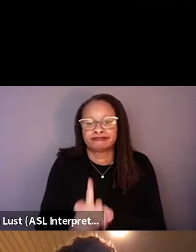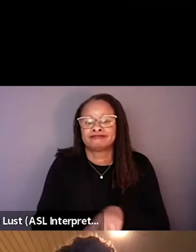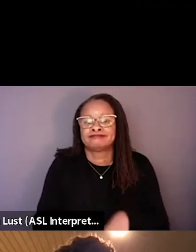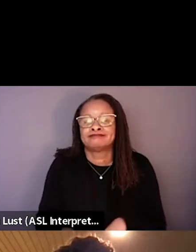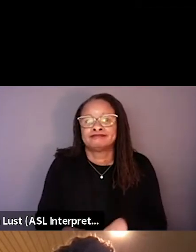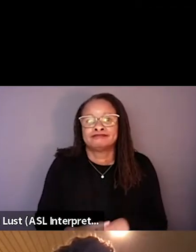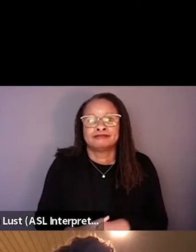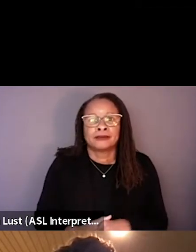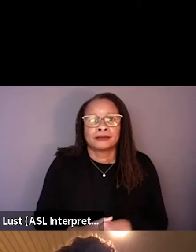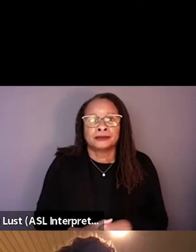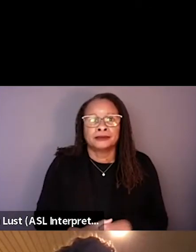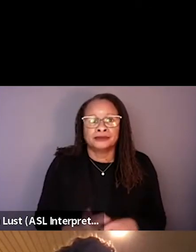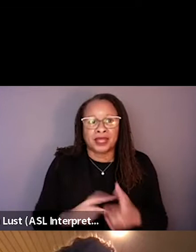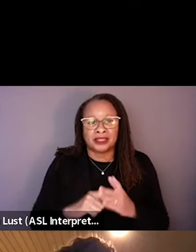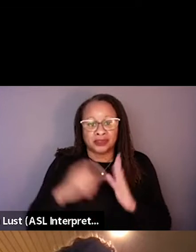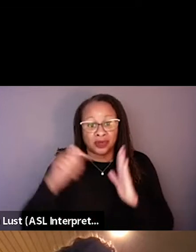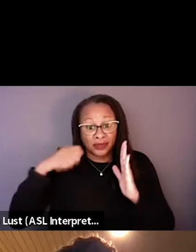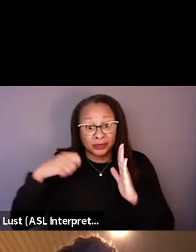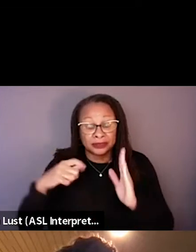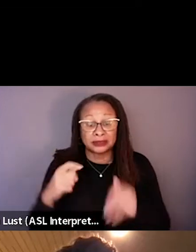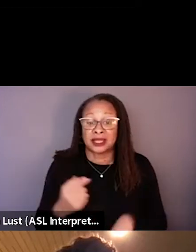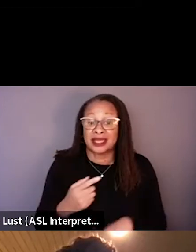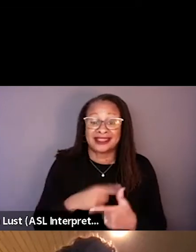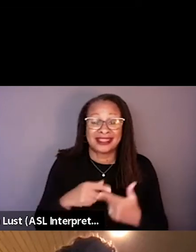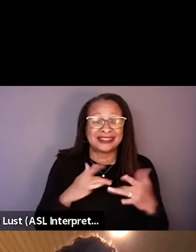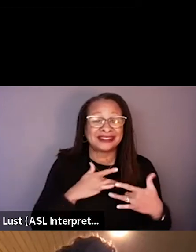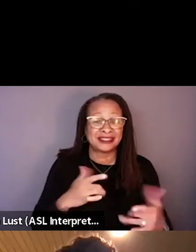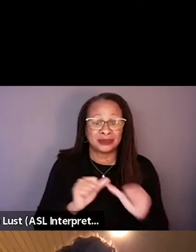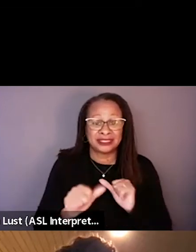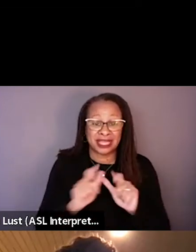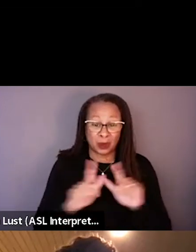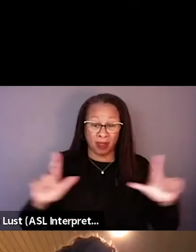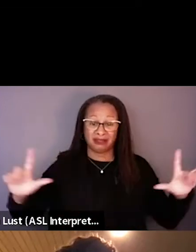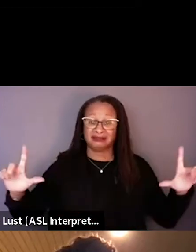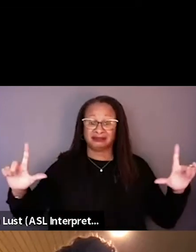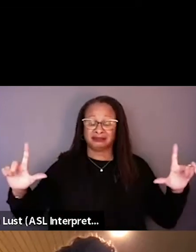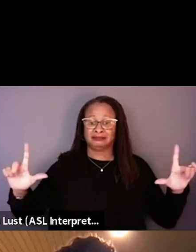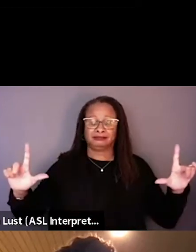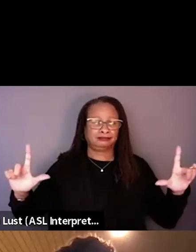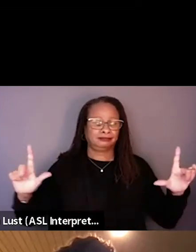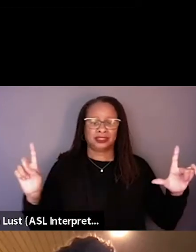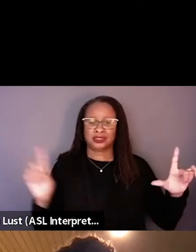Like I just, I start rolling and I always just stay wide usually and just kind of see what's like, where my eye wants to go.